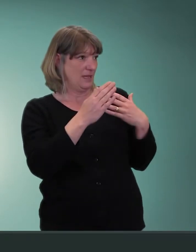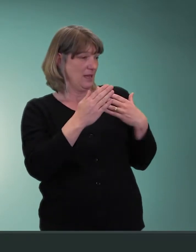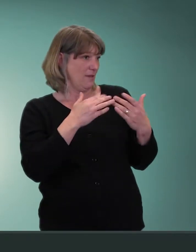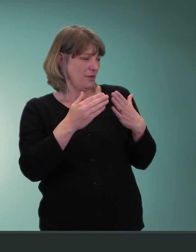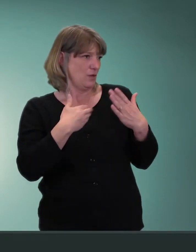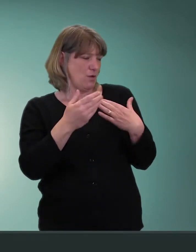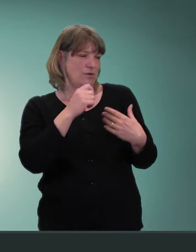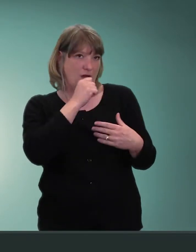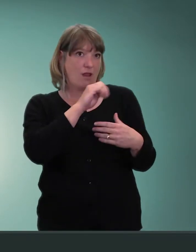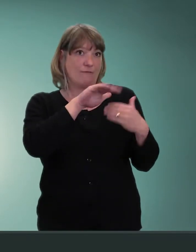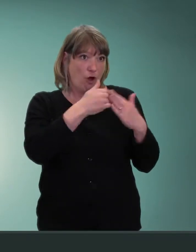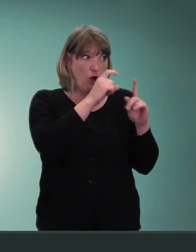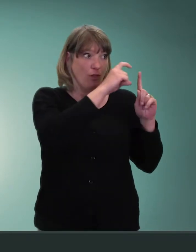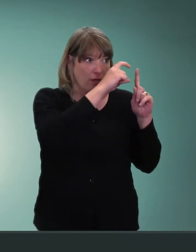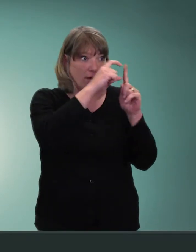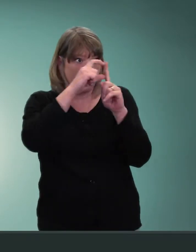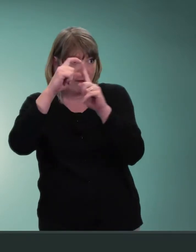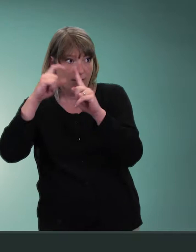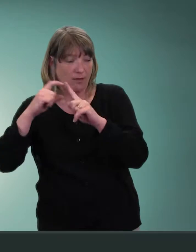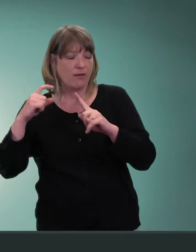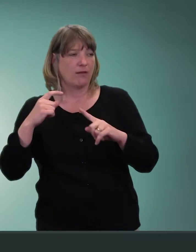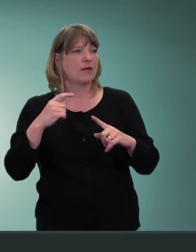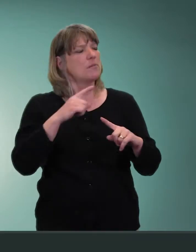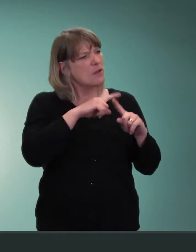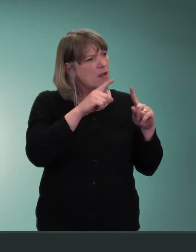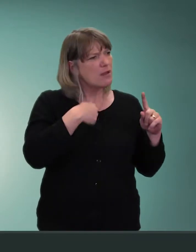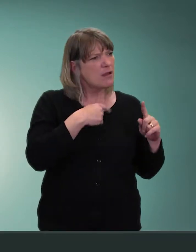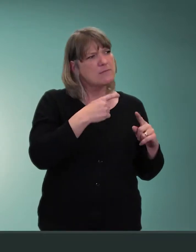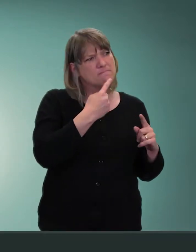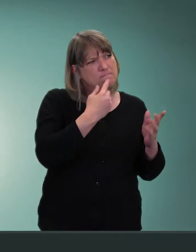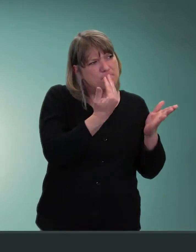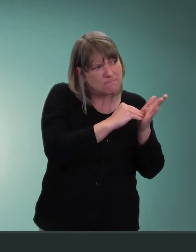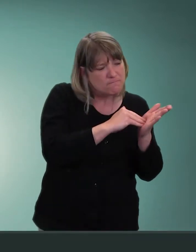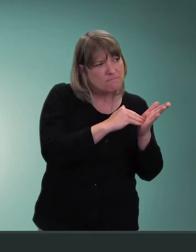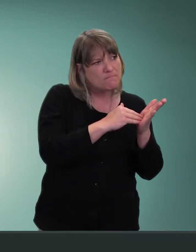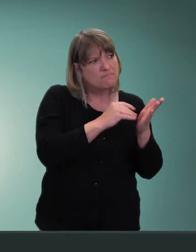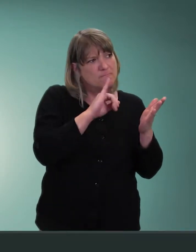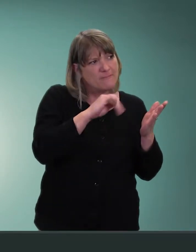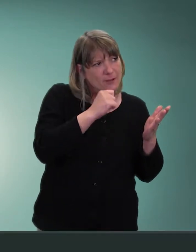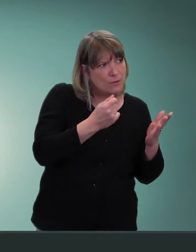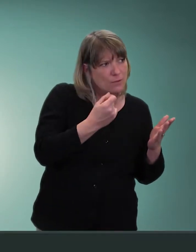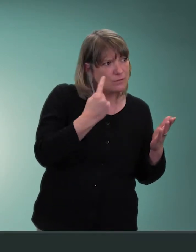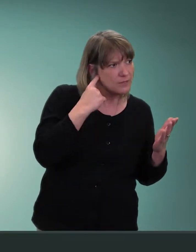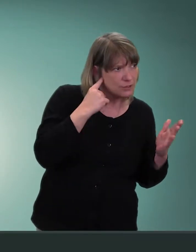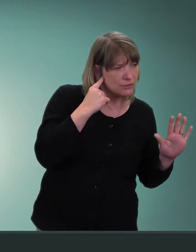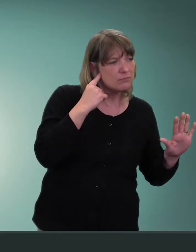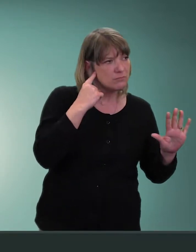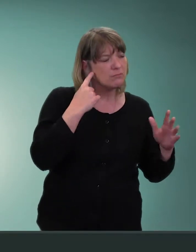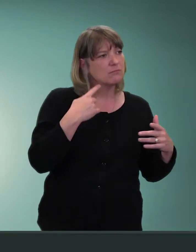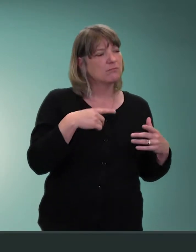even though I'm not getting all of what they're saying, and I do ask them to repeat stuff, if I don't hear,